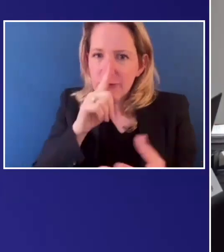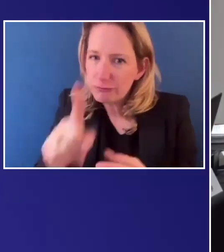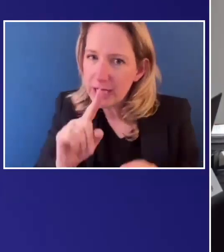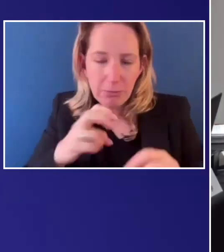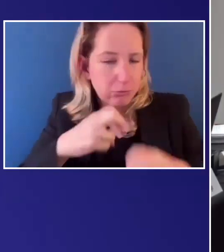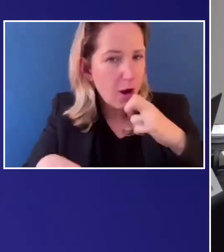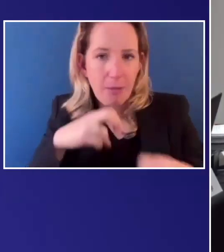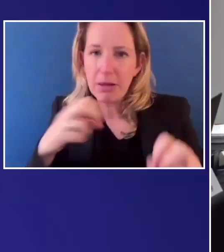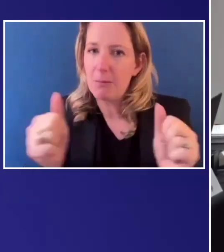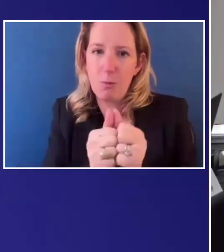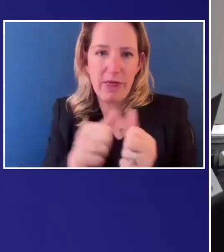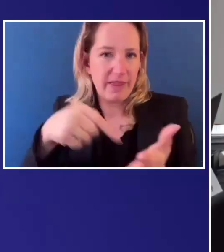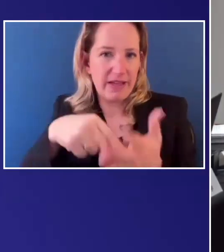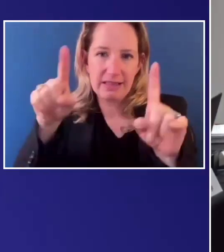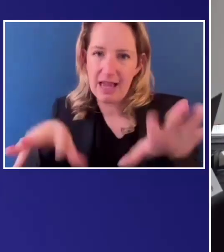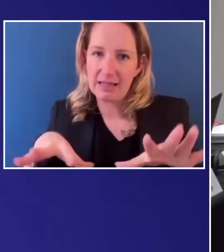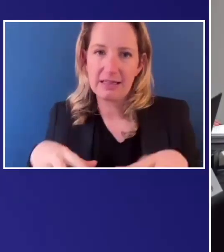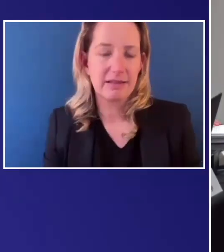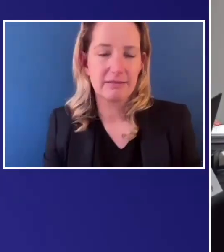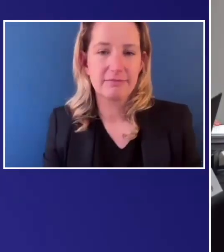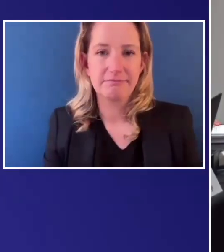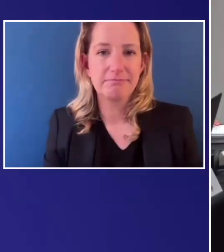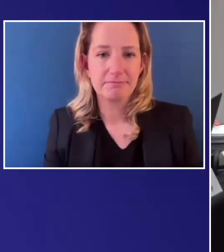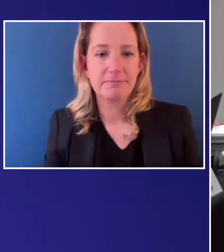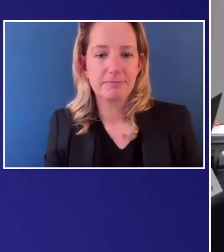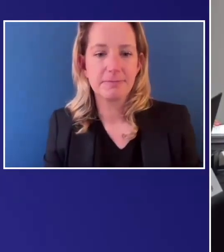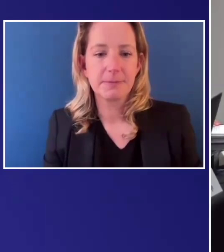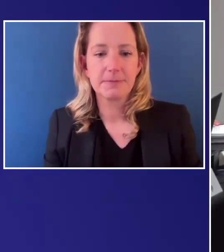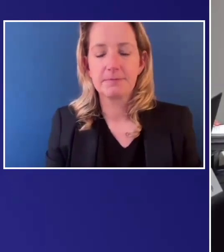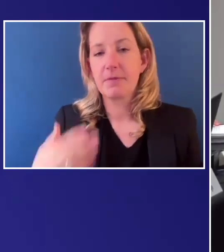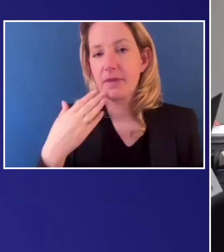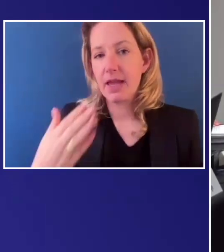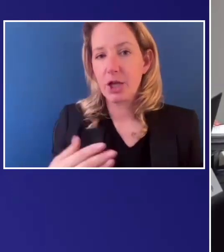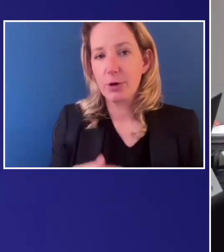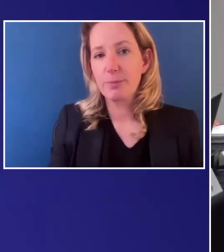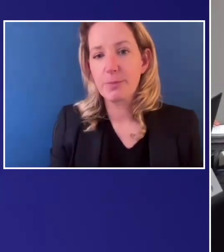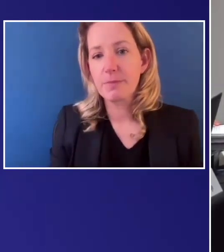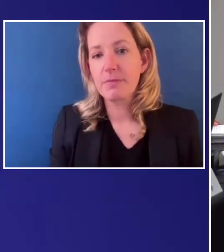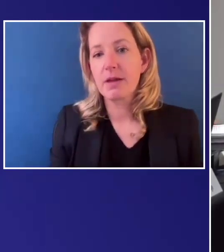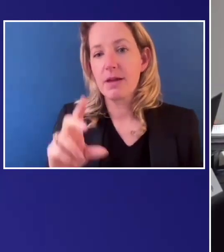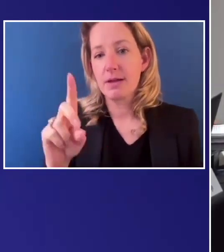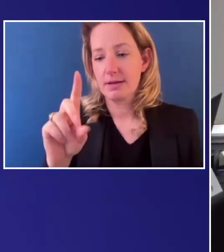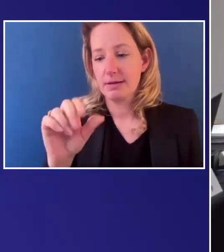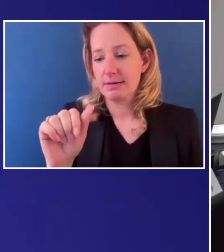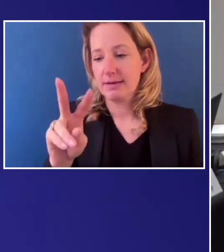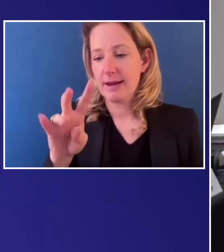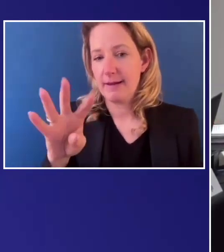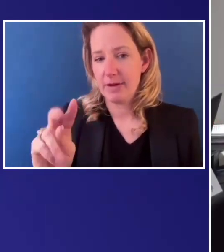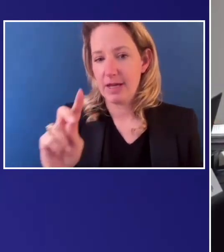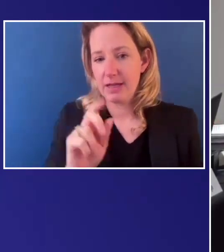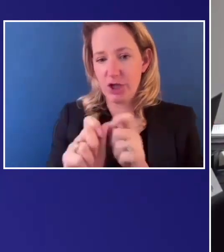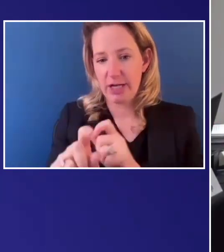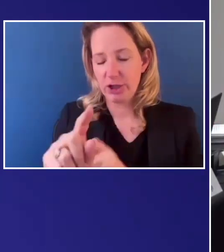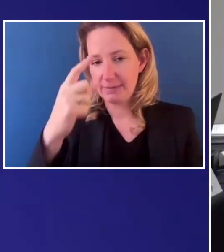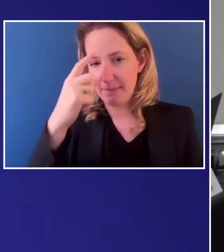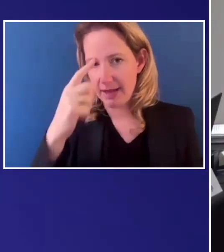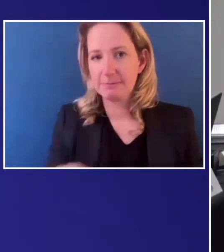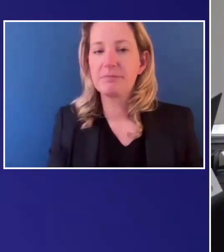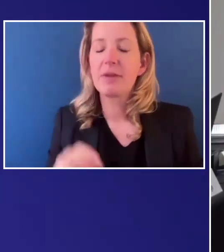with the nature of the test. Thank you, Aaron. David has changed his mind. Just a quick point that hopefully we can